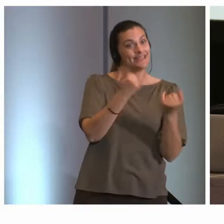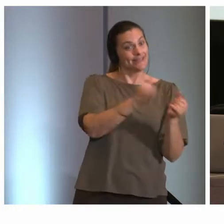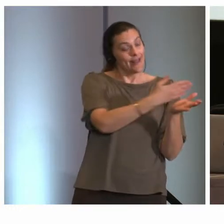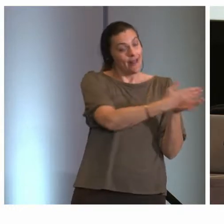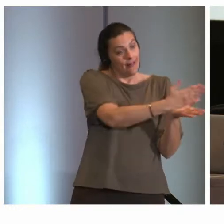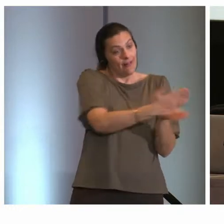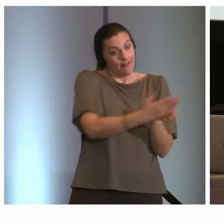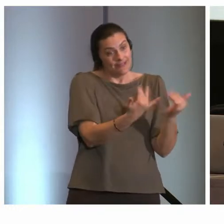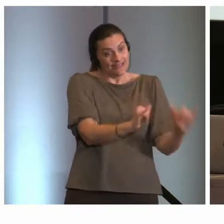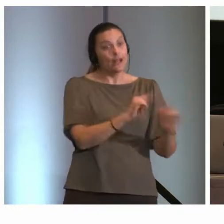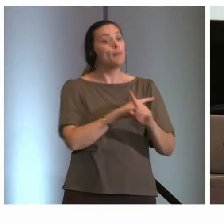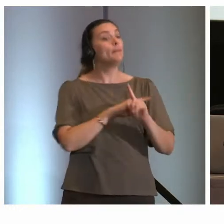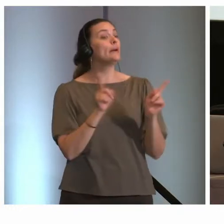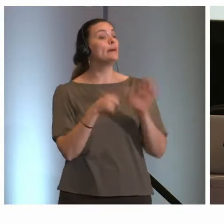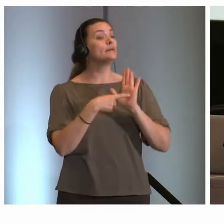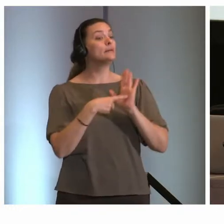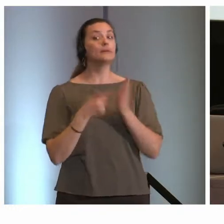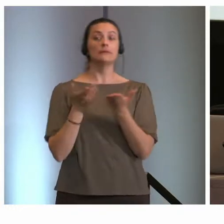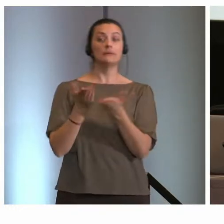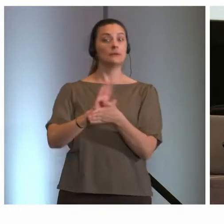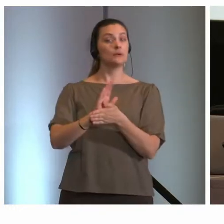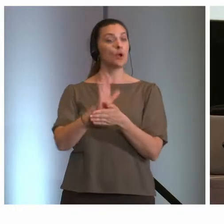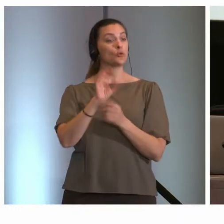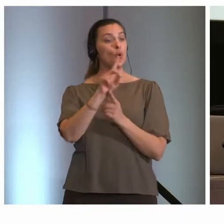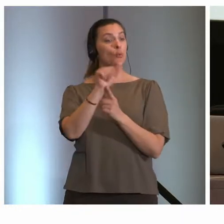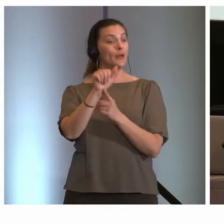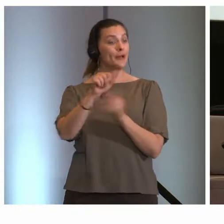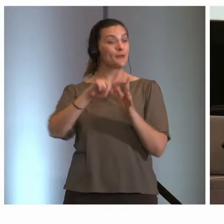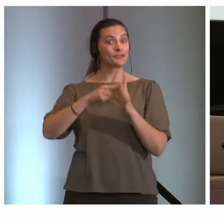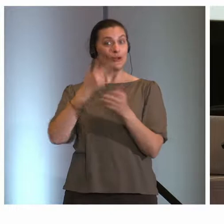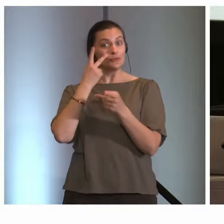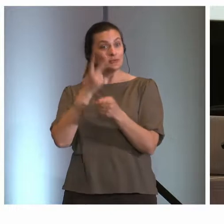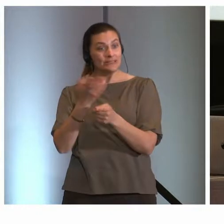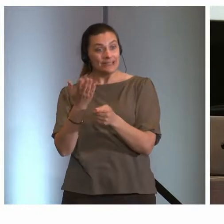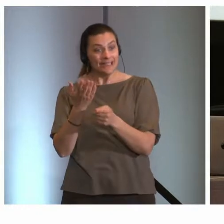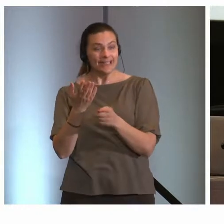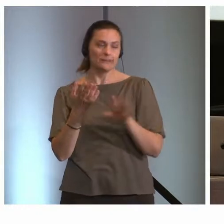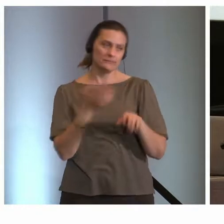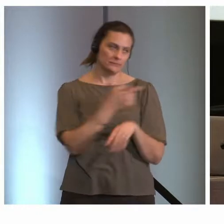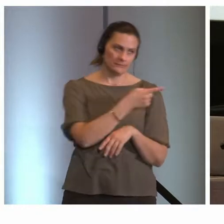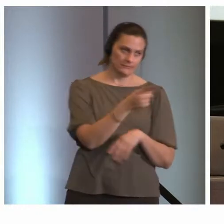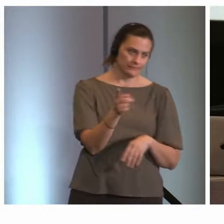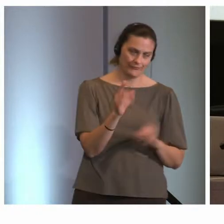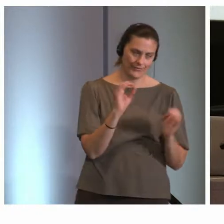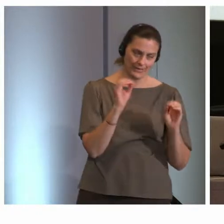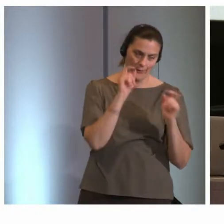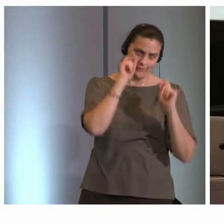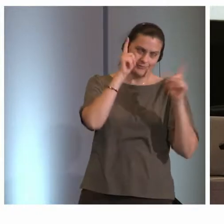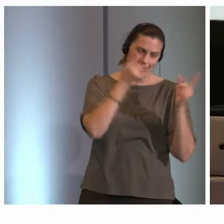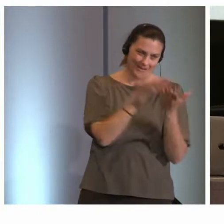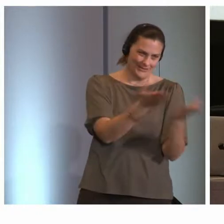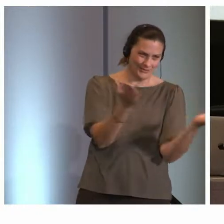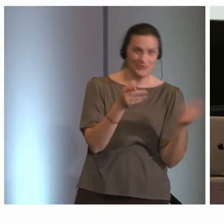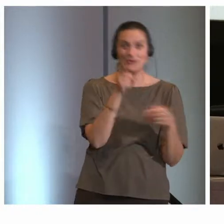lead to policy, and that is exclusionary. But what we're starting to see, through Coda, and this is